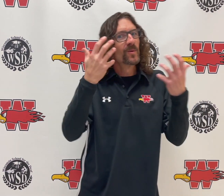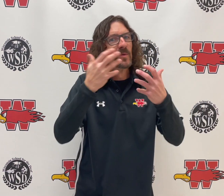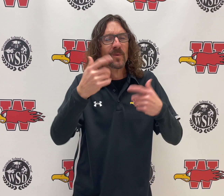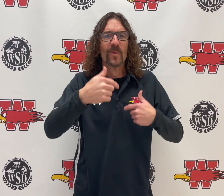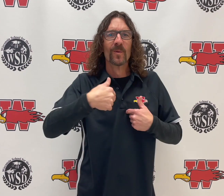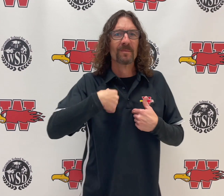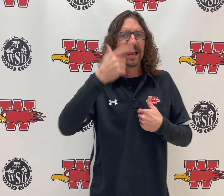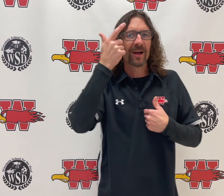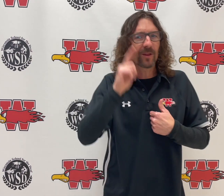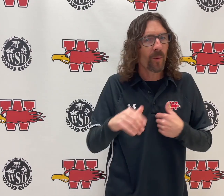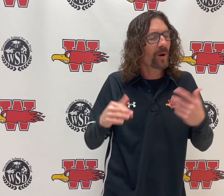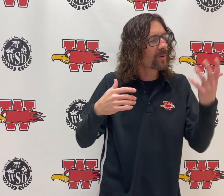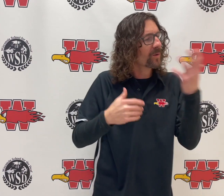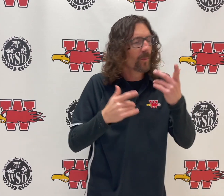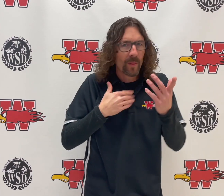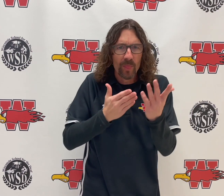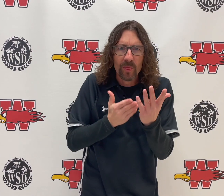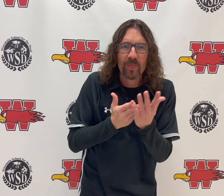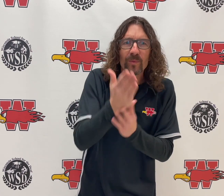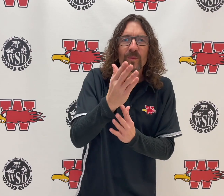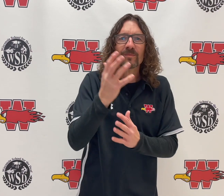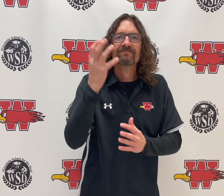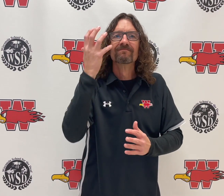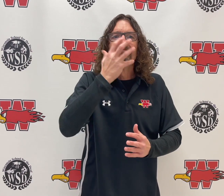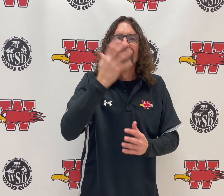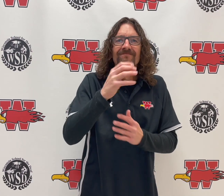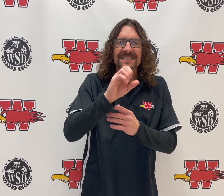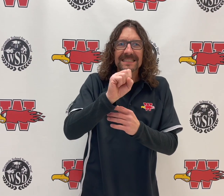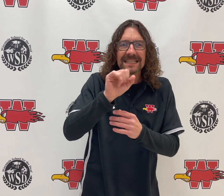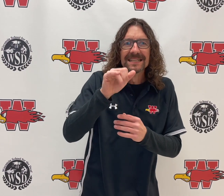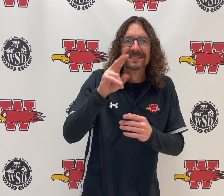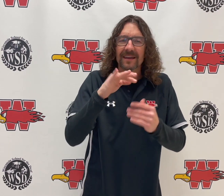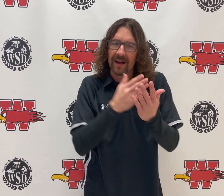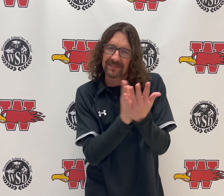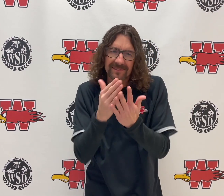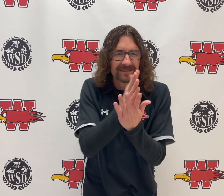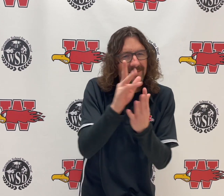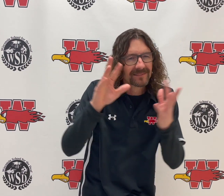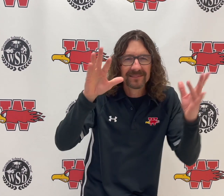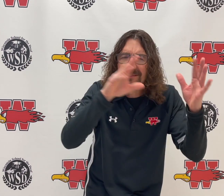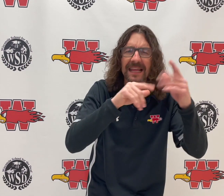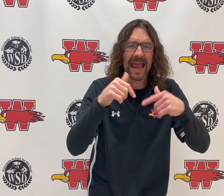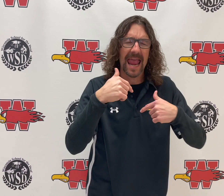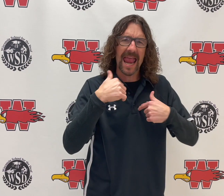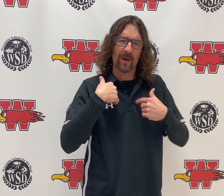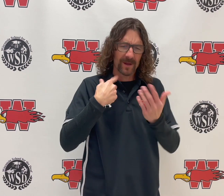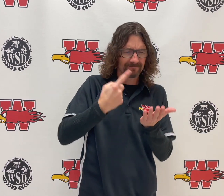Oooh! Laura and I, as we went through the season - we were making it through the season,